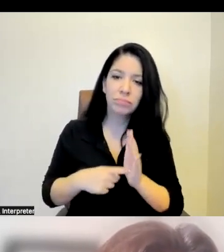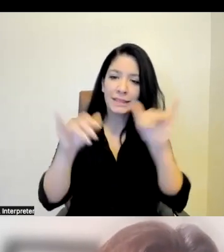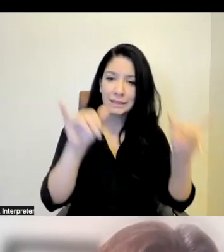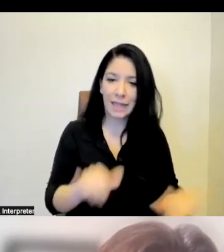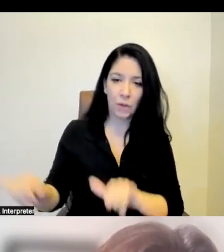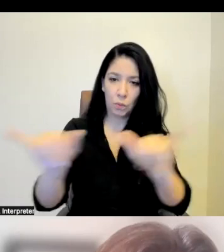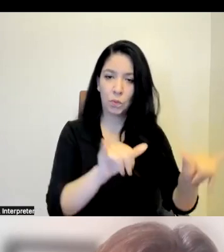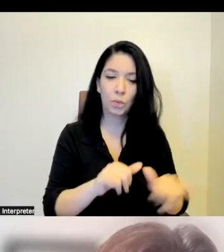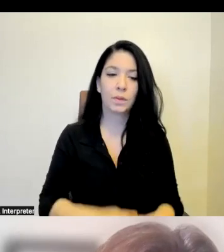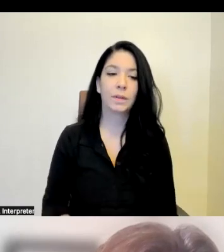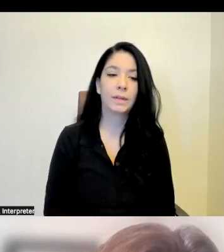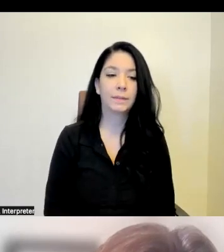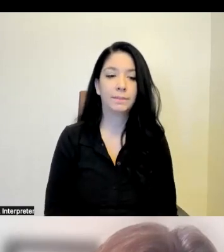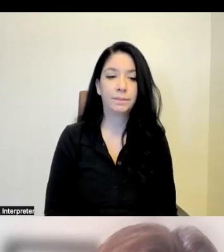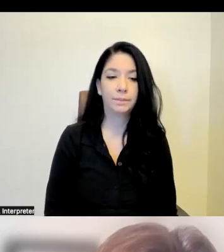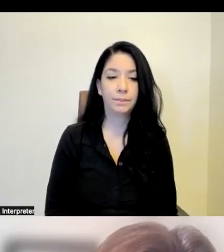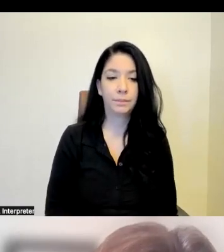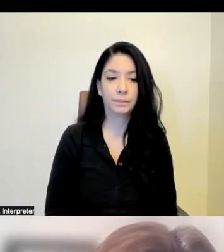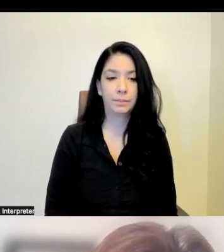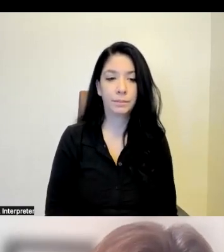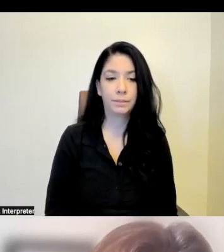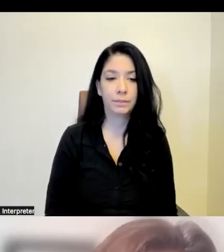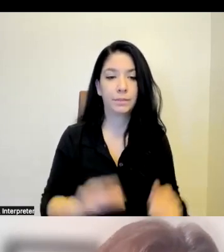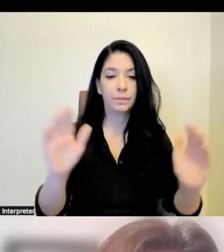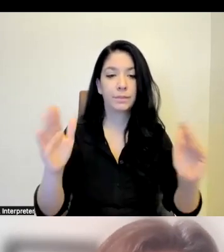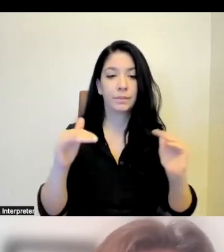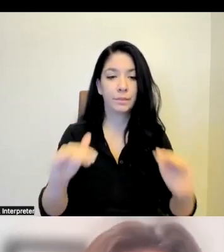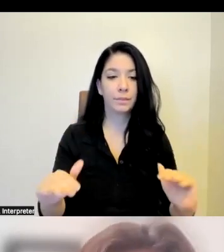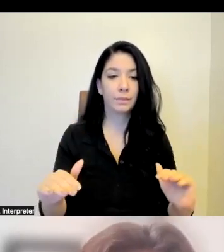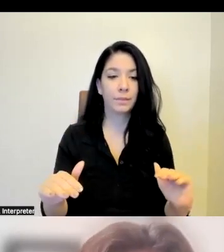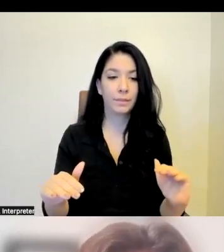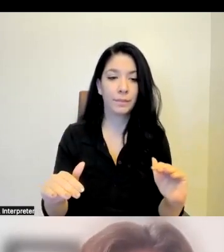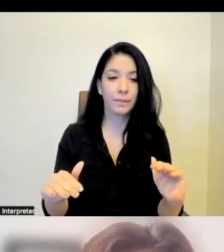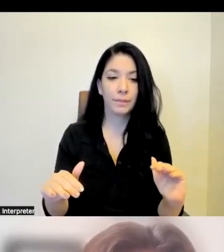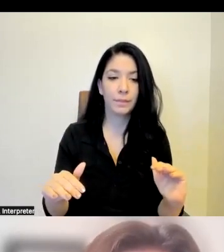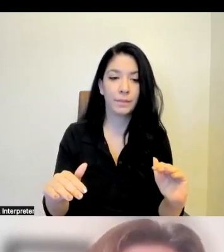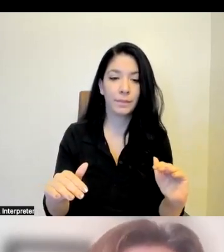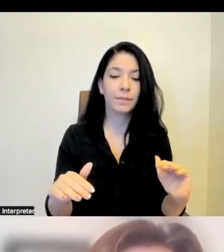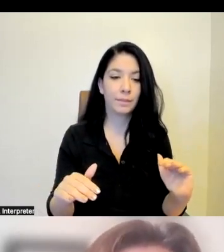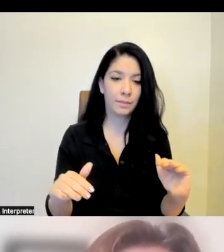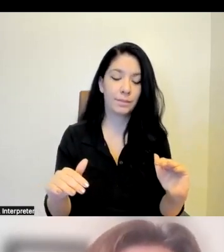To no longer consider mitigating measures. And mitigating measures means things like